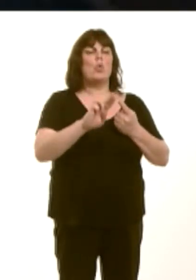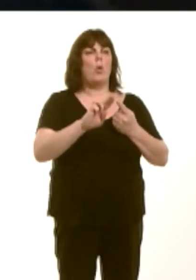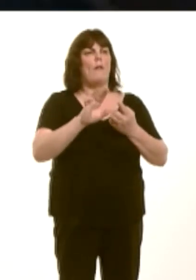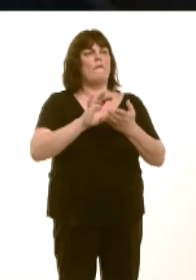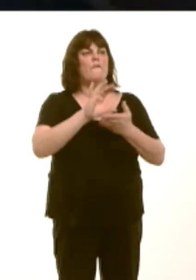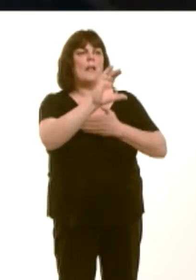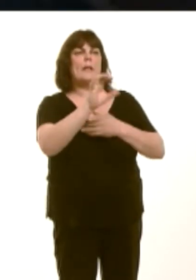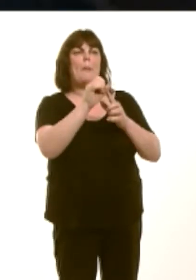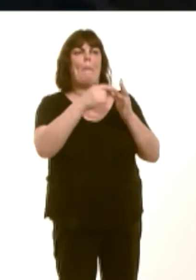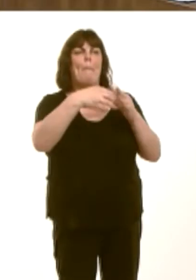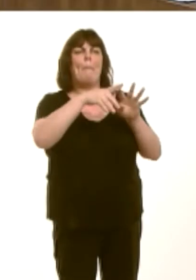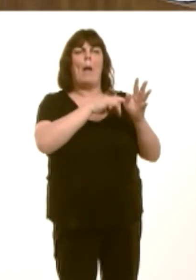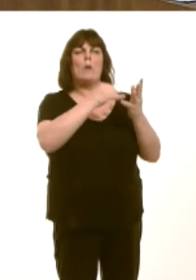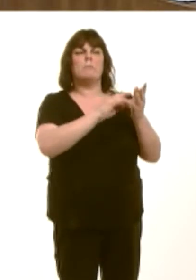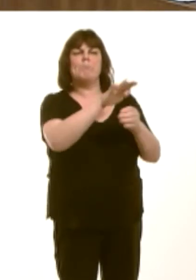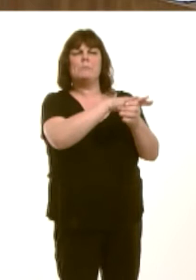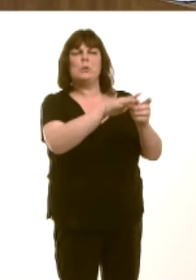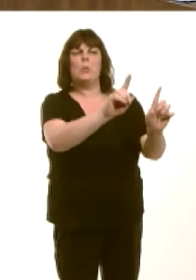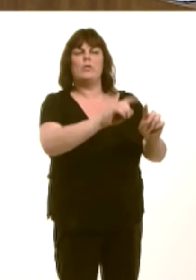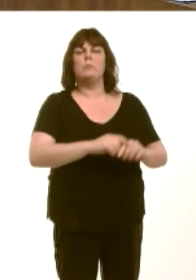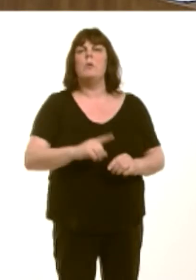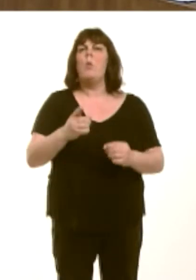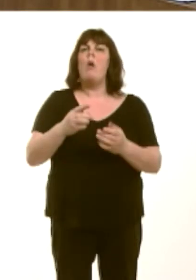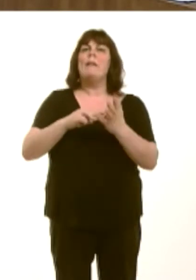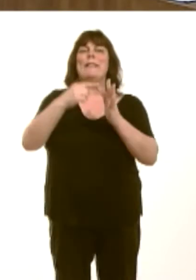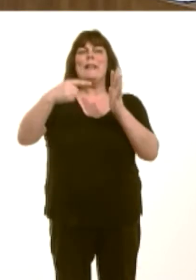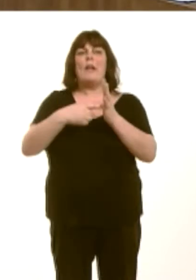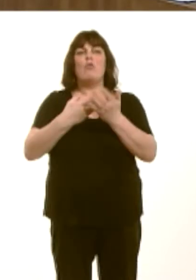OAQ(4)2156(FM) Carwyn Jones: Yes, Powysís budgeted net revenue expenditure on education is £97.6 million.